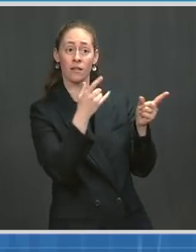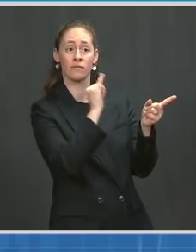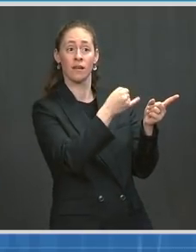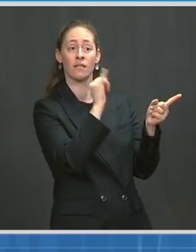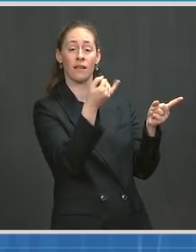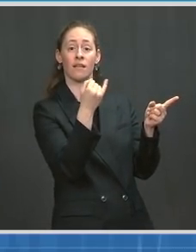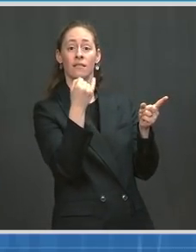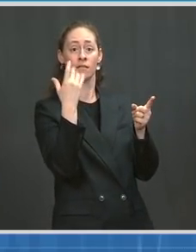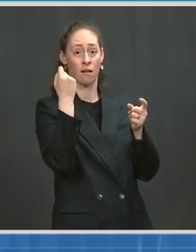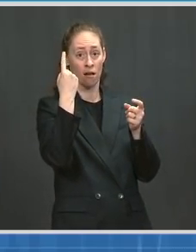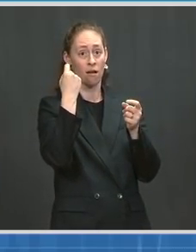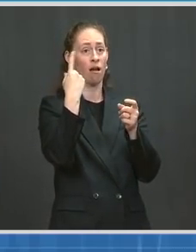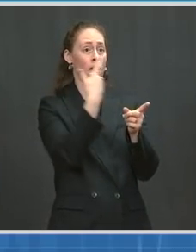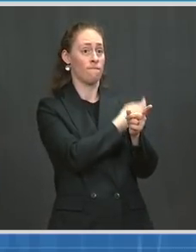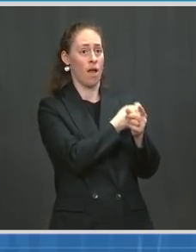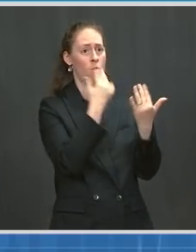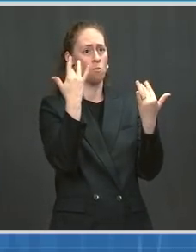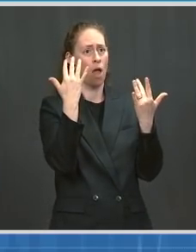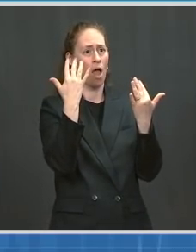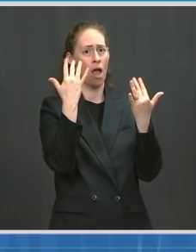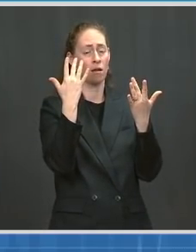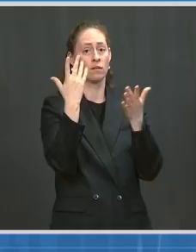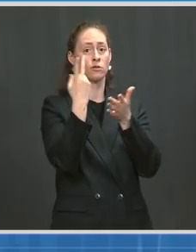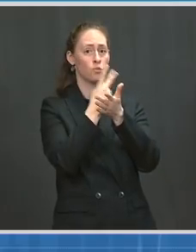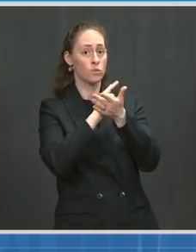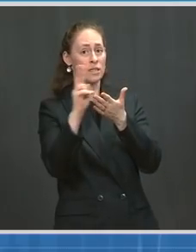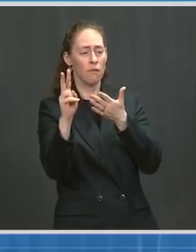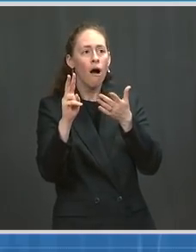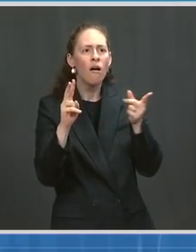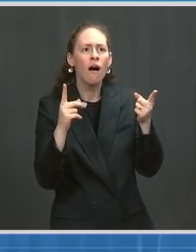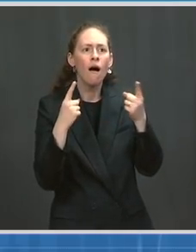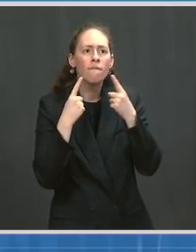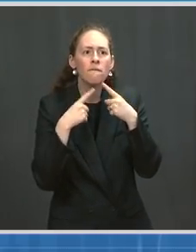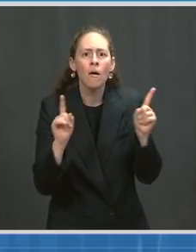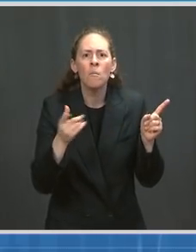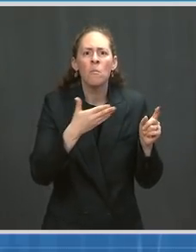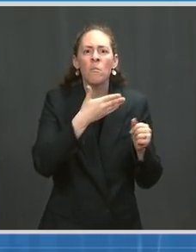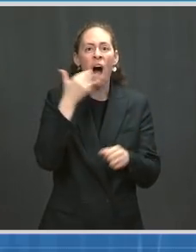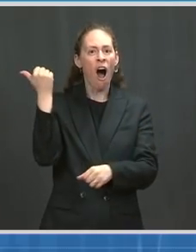than we originally reported, with the 72 percent. Next slide.